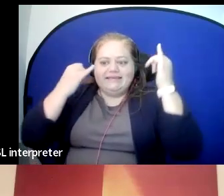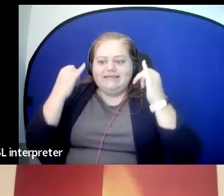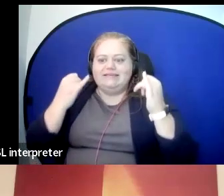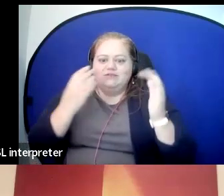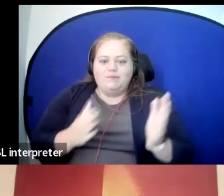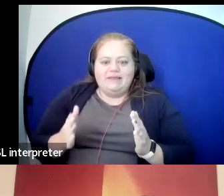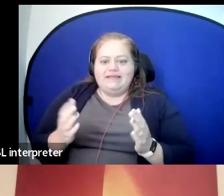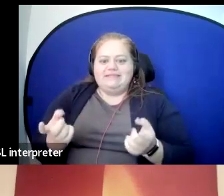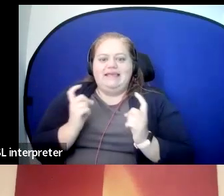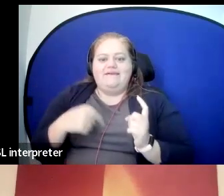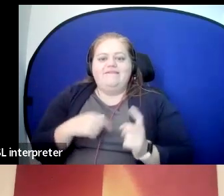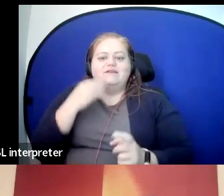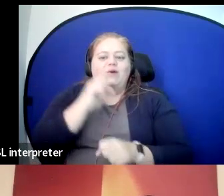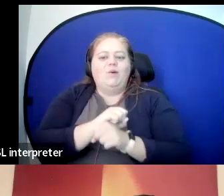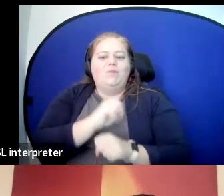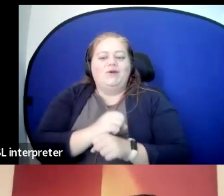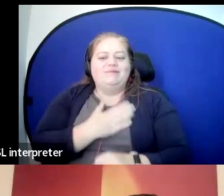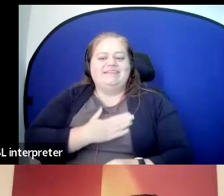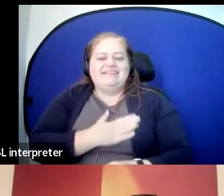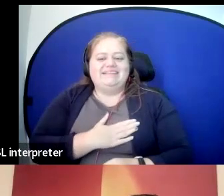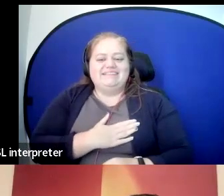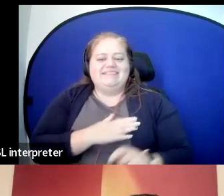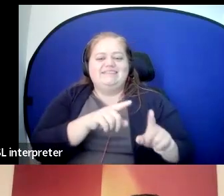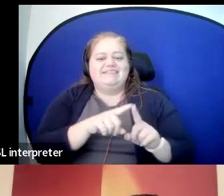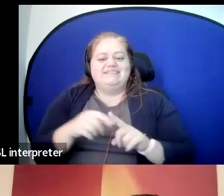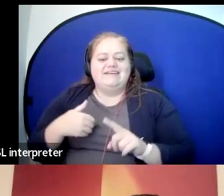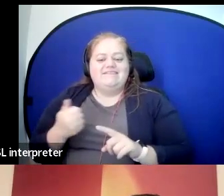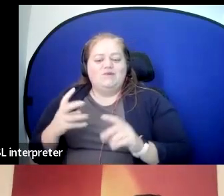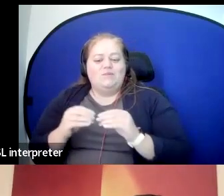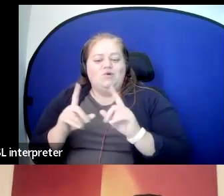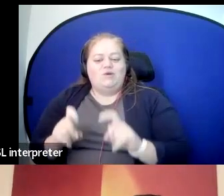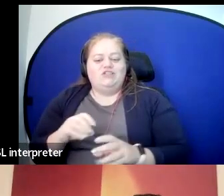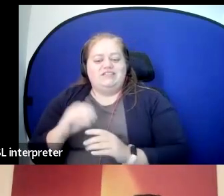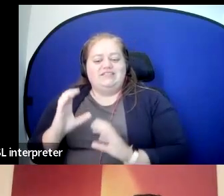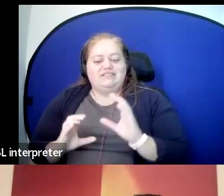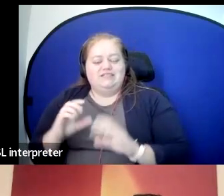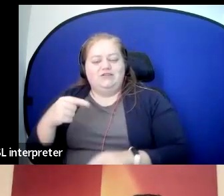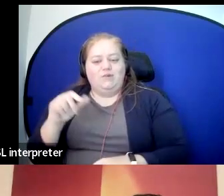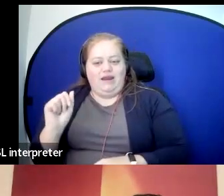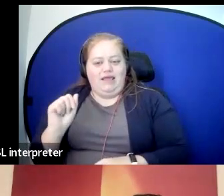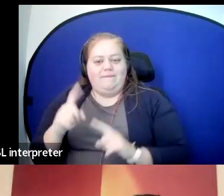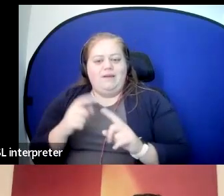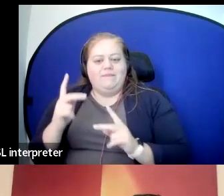I want to leave a little space for that. And there are some questions in the chat, too, about people's emails, which